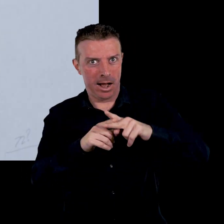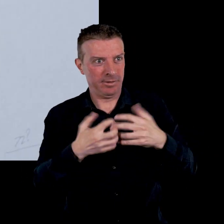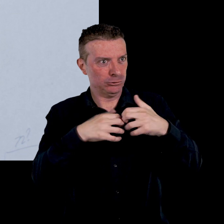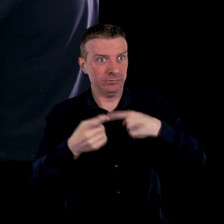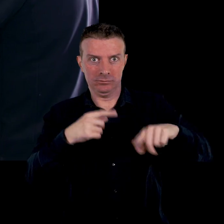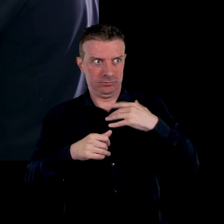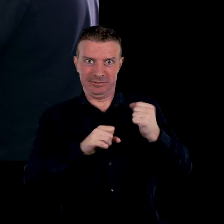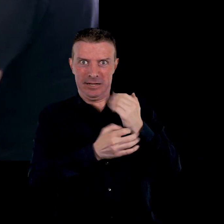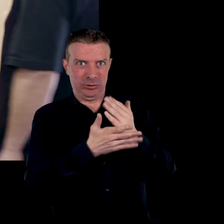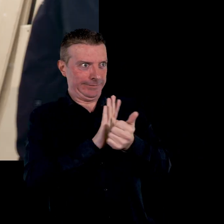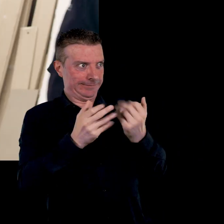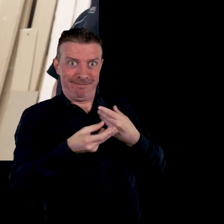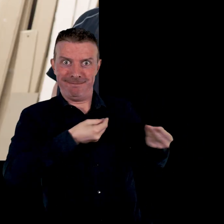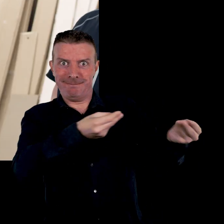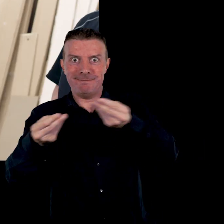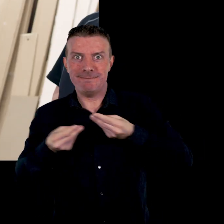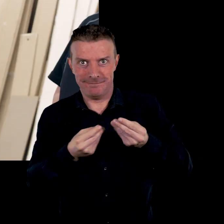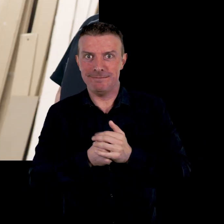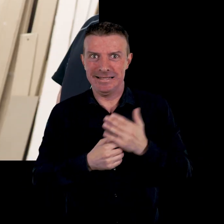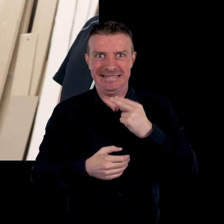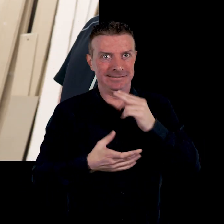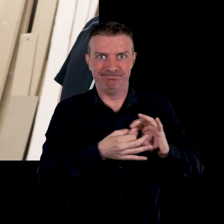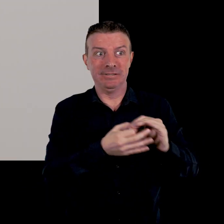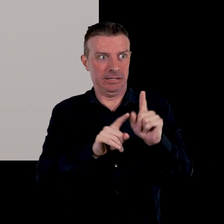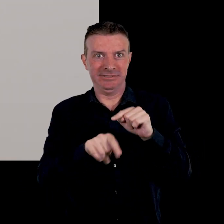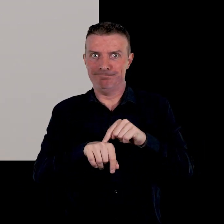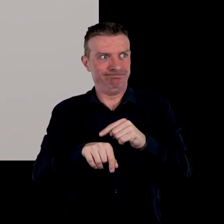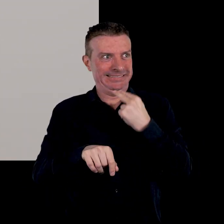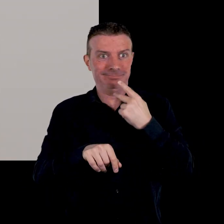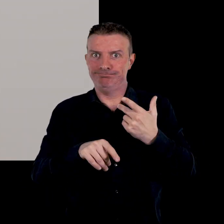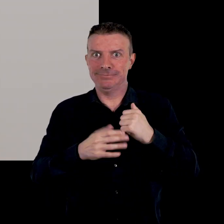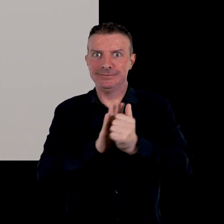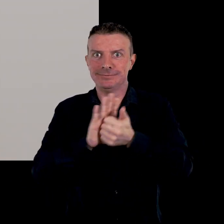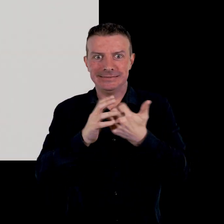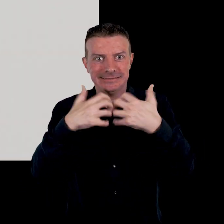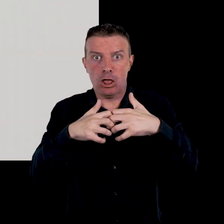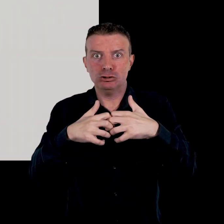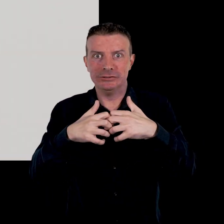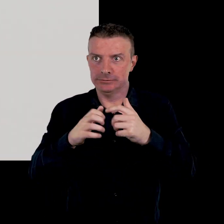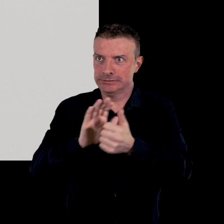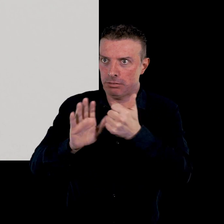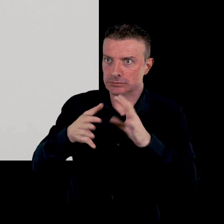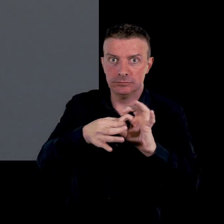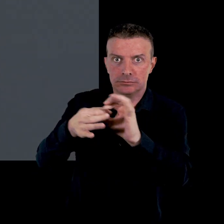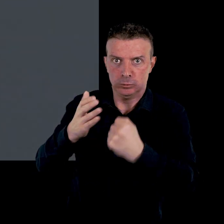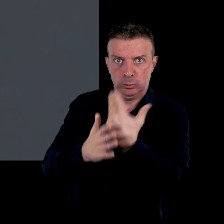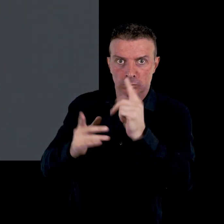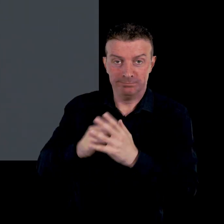in terms of plumbing, engineering, heating engineers, but it's adapting those skills to use new technologies.